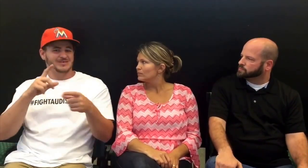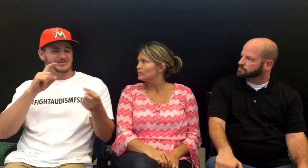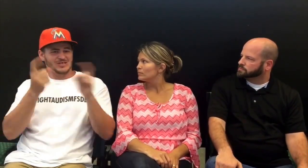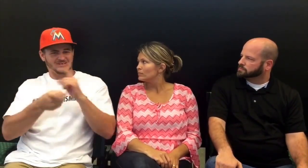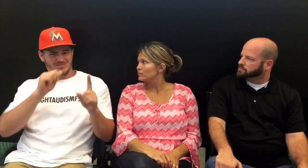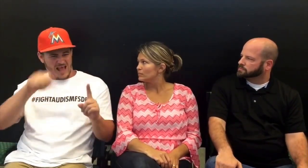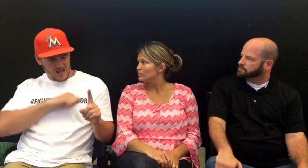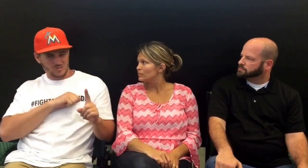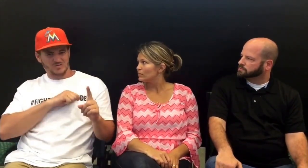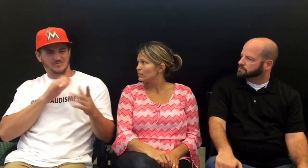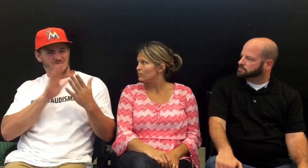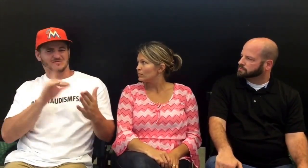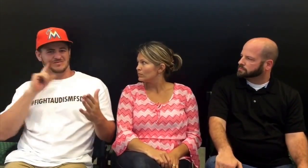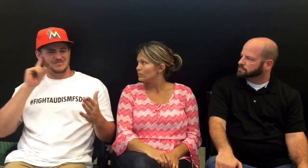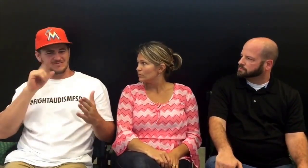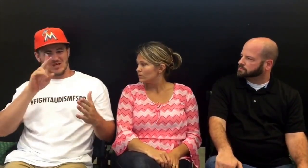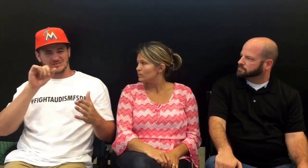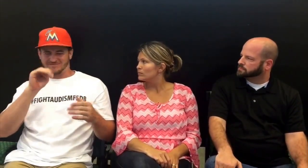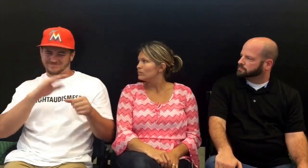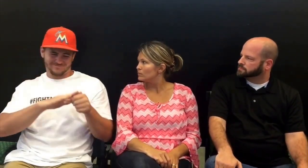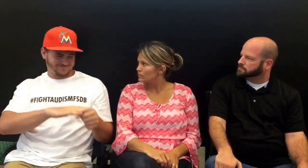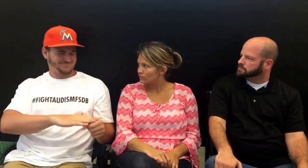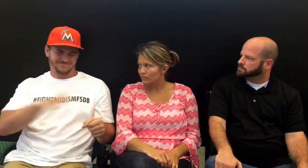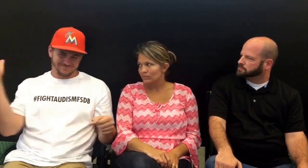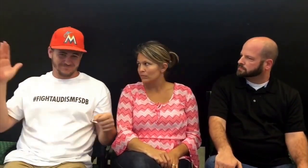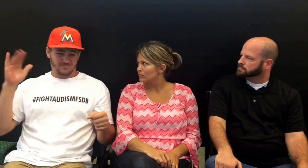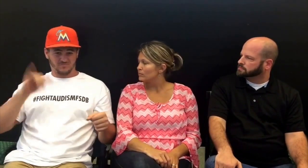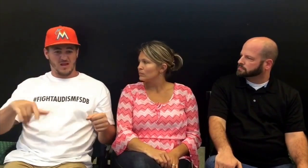changing the attitude towards Deaf people, end audism,